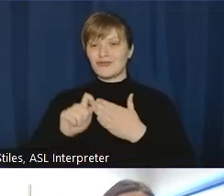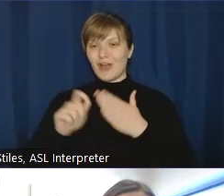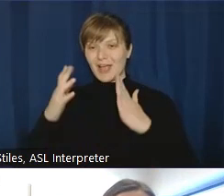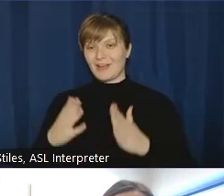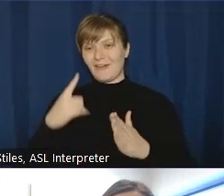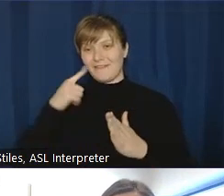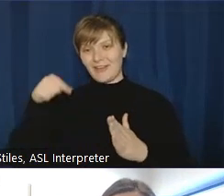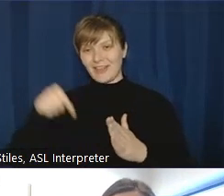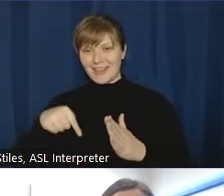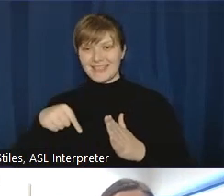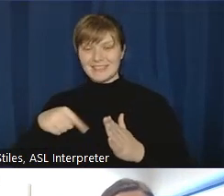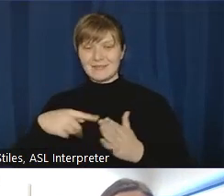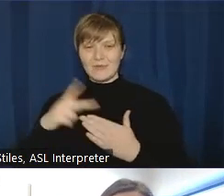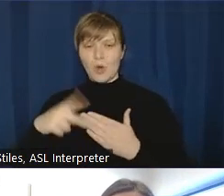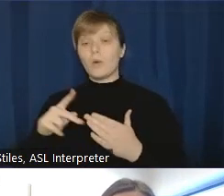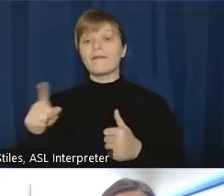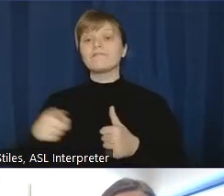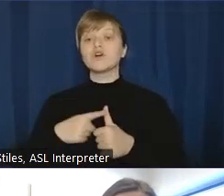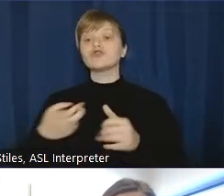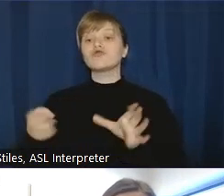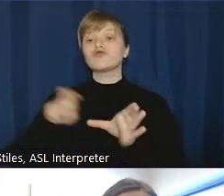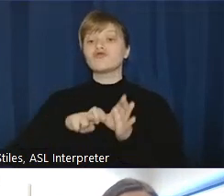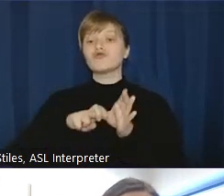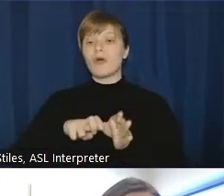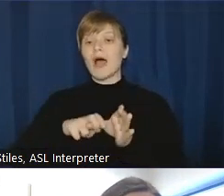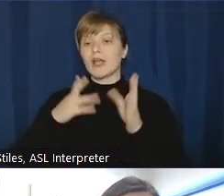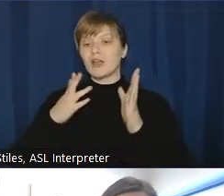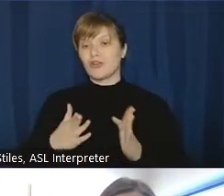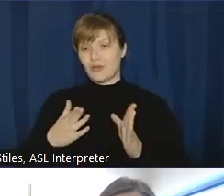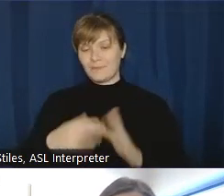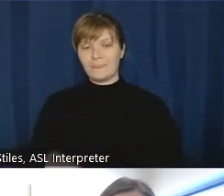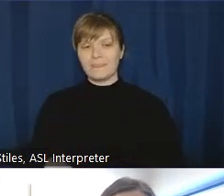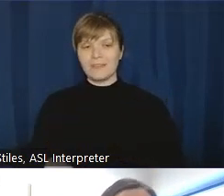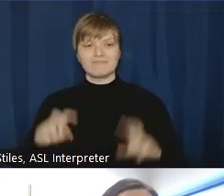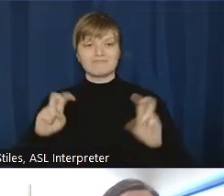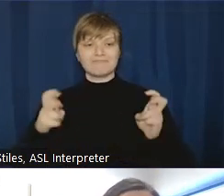am 86 years old, and I go to Walmart to get one to two weeks’ worth of groceries. It is difficult